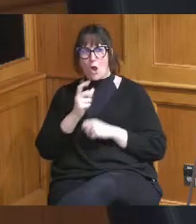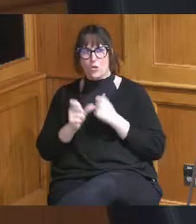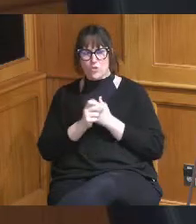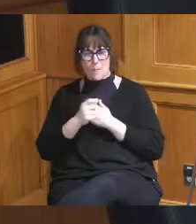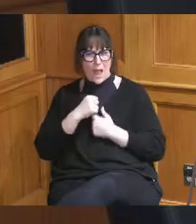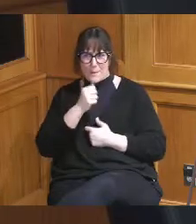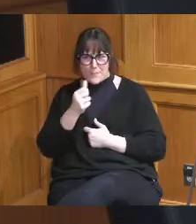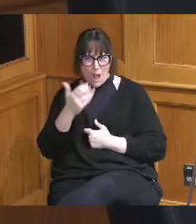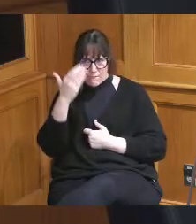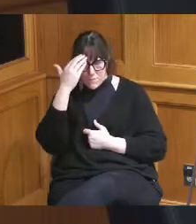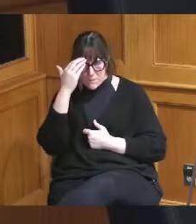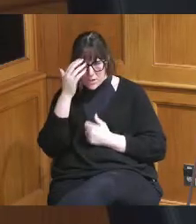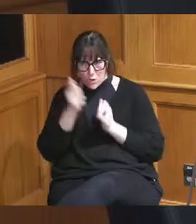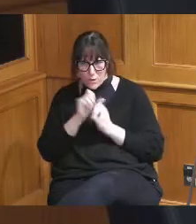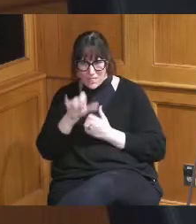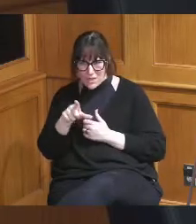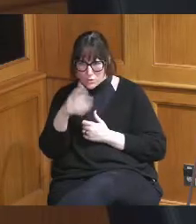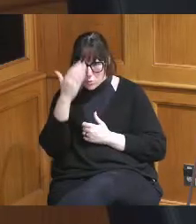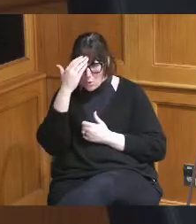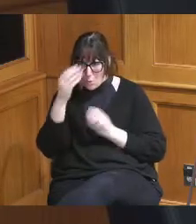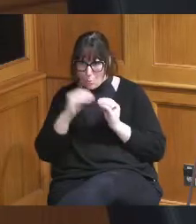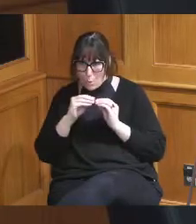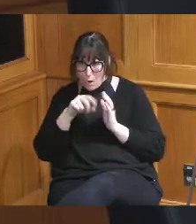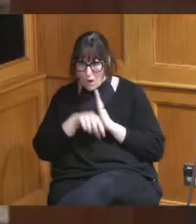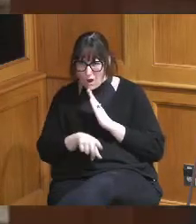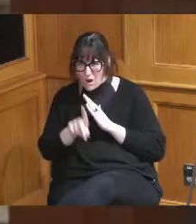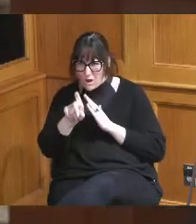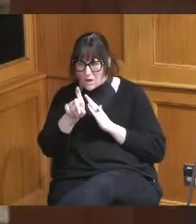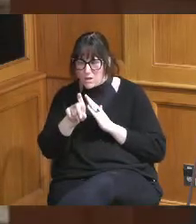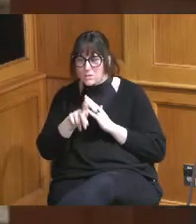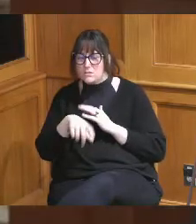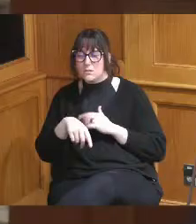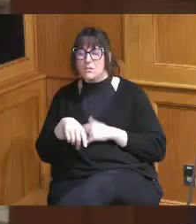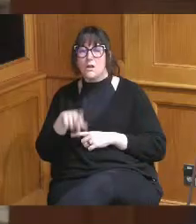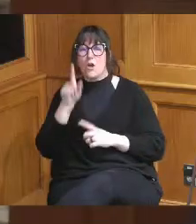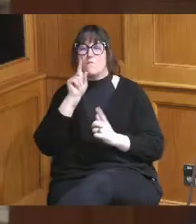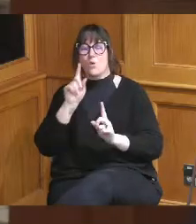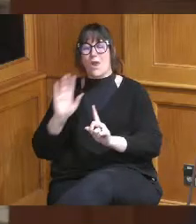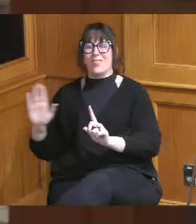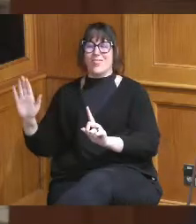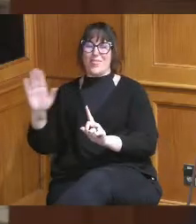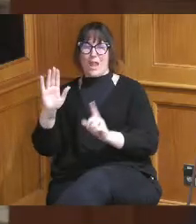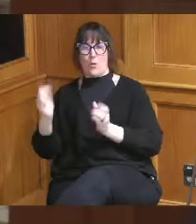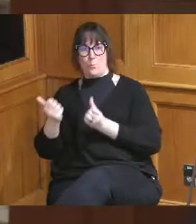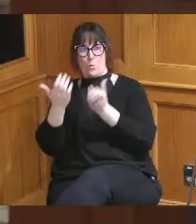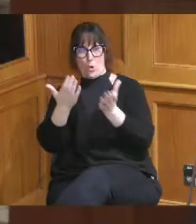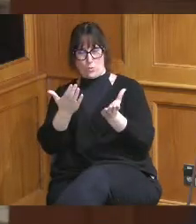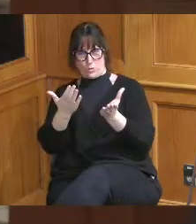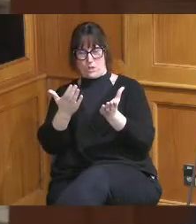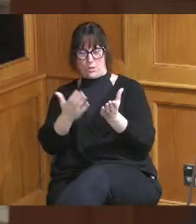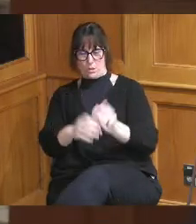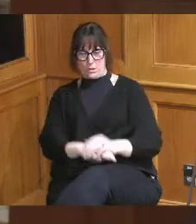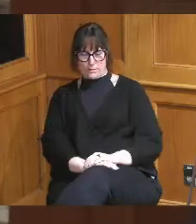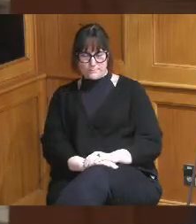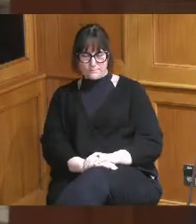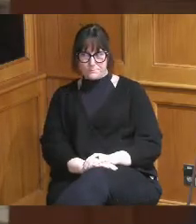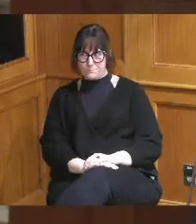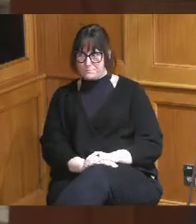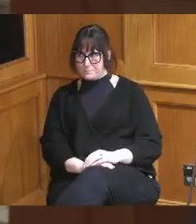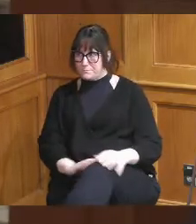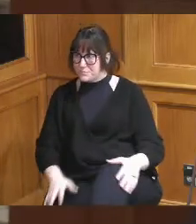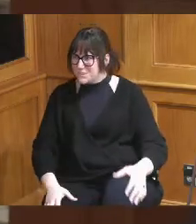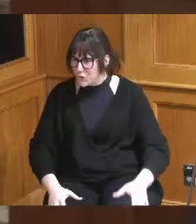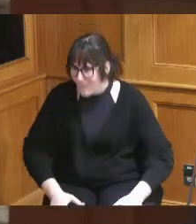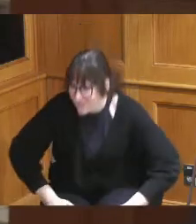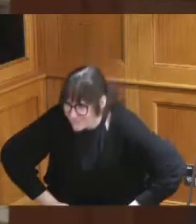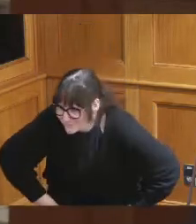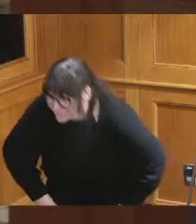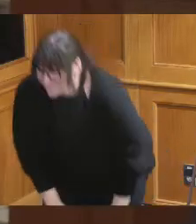you do you know more about that in their proposal they were stating that their professionals would